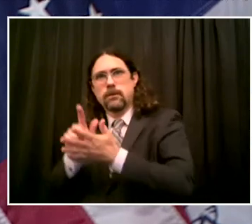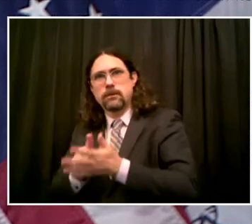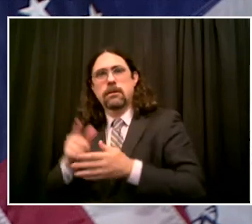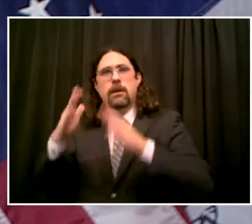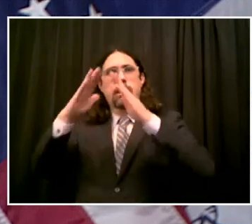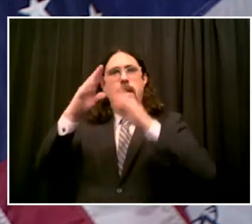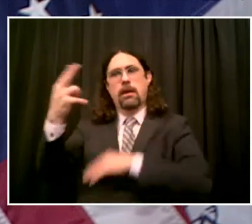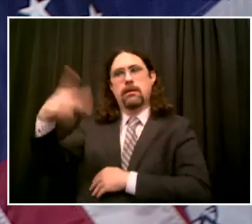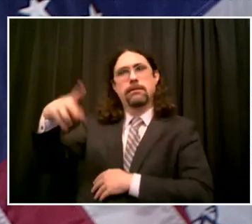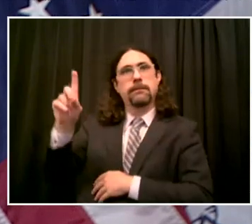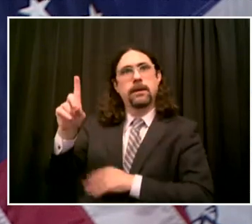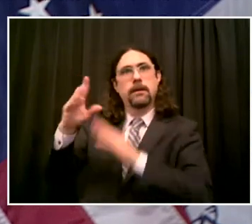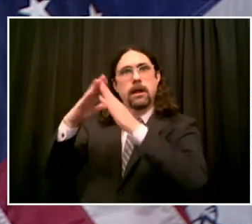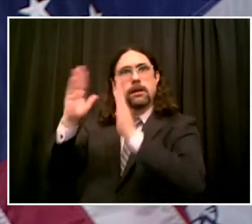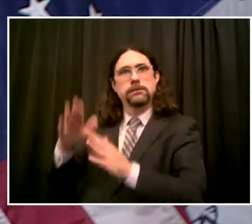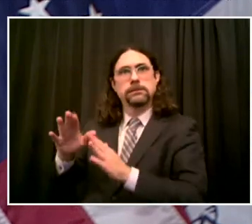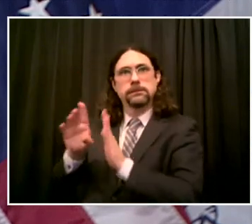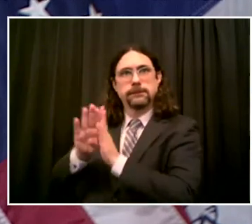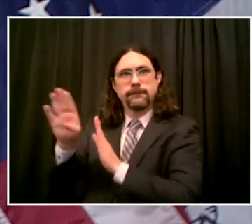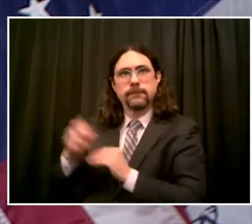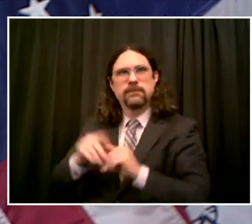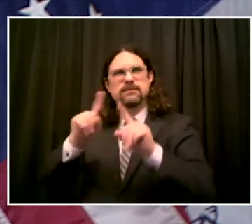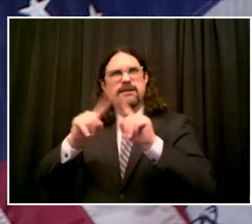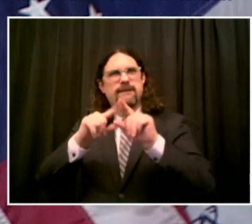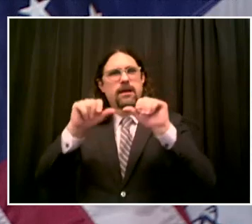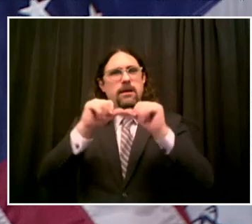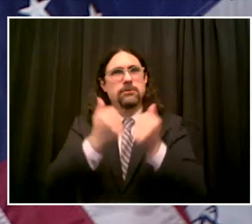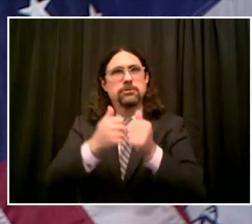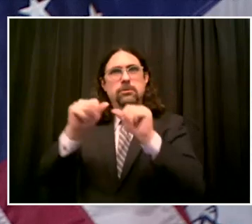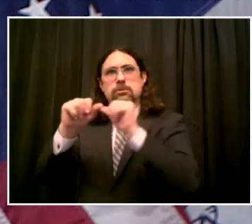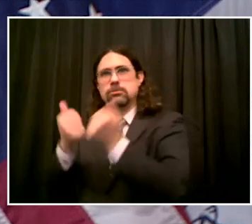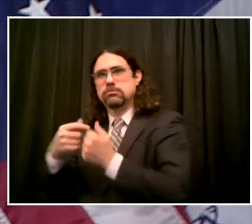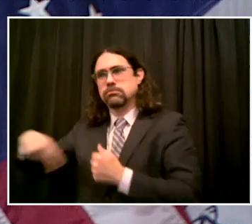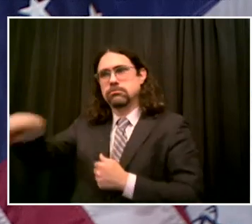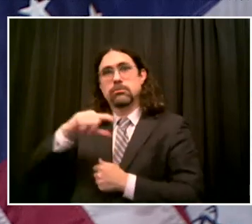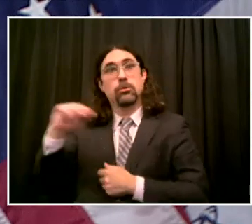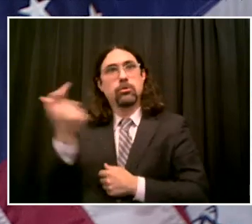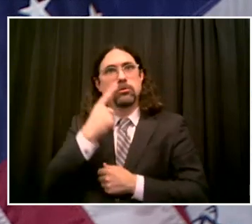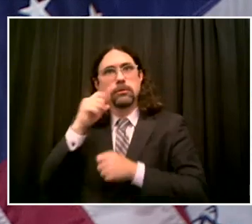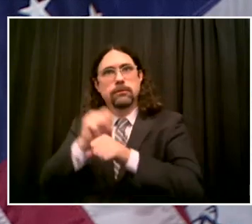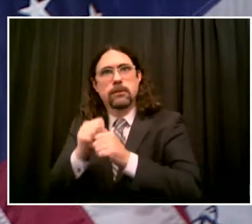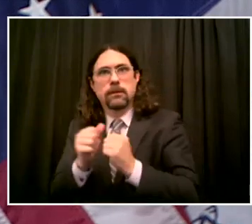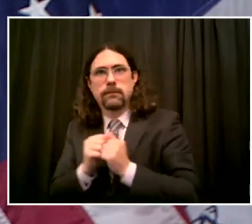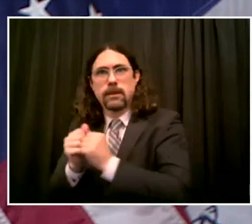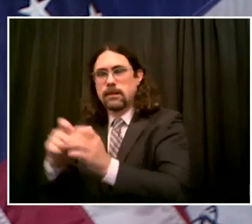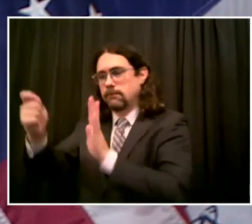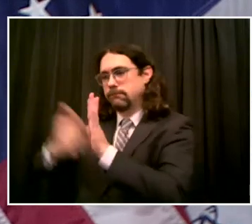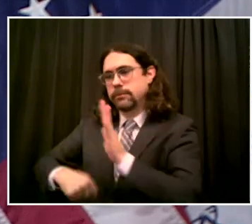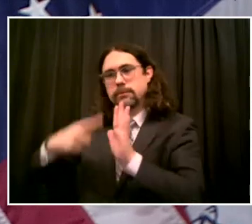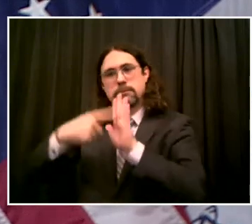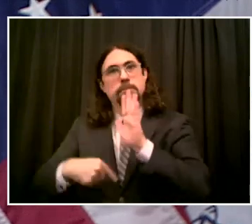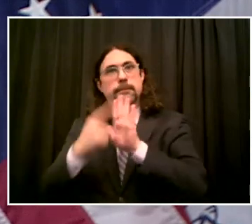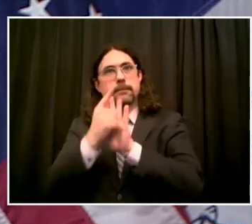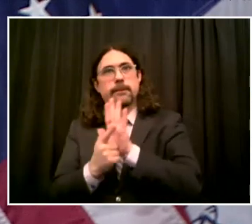EPAMT OF HOUSING PRESERVATIONAN D DEVELOEPMNT LUIS CARL.O THANKS FOR THE